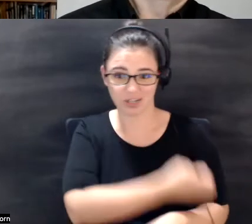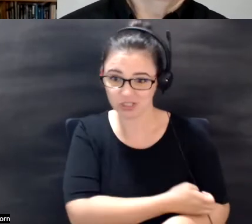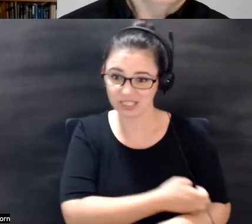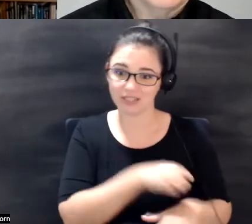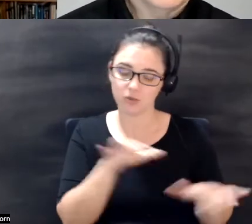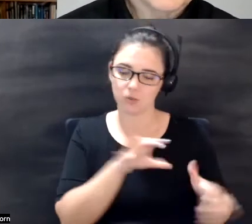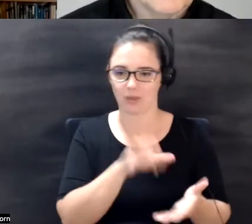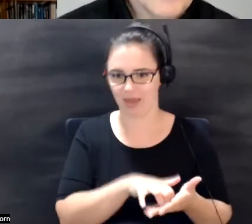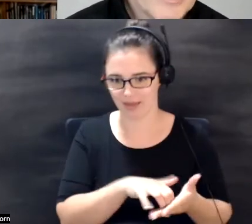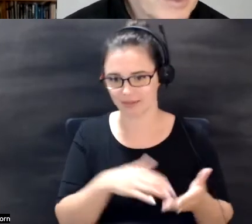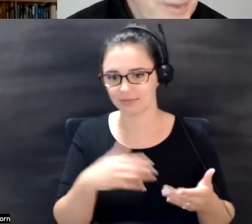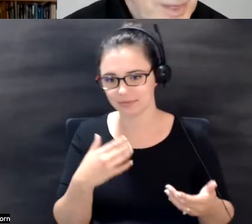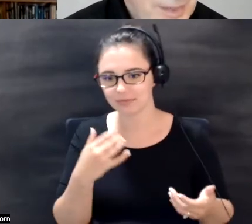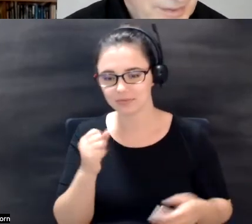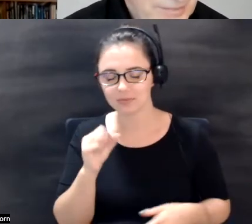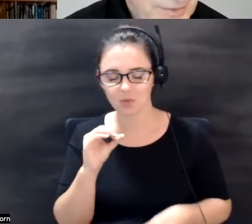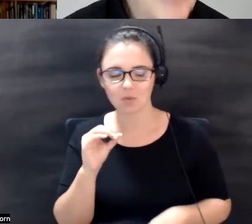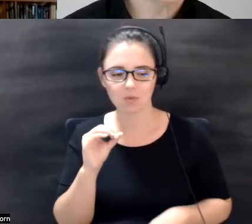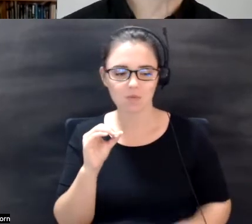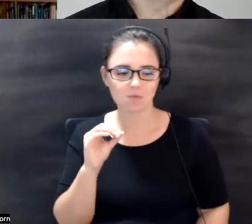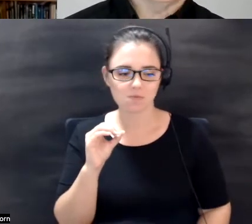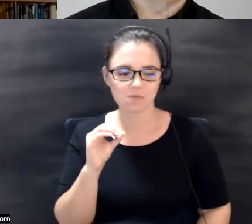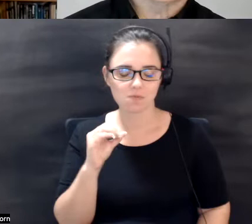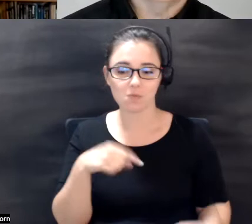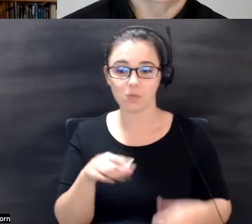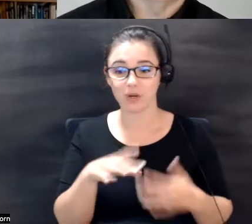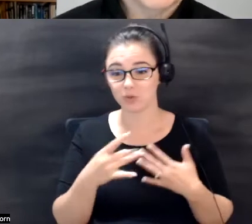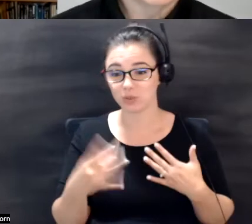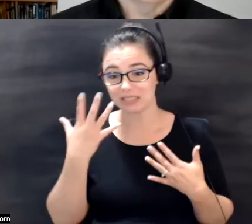And so, while the choice was sad, it's kind of understandable.